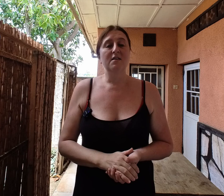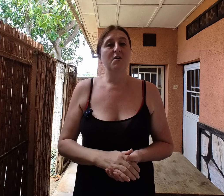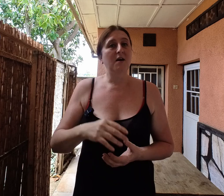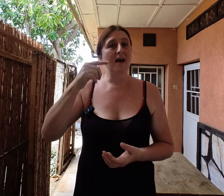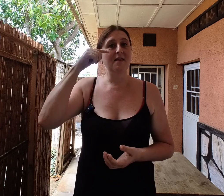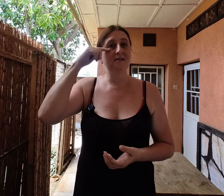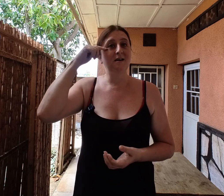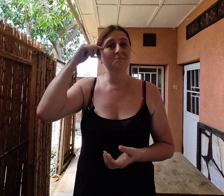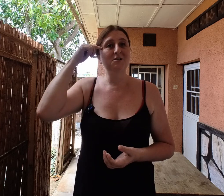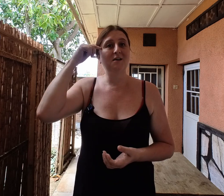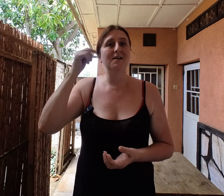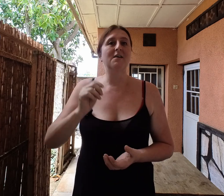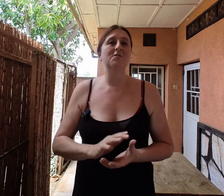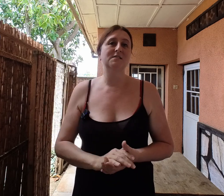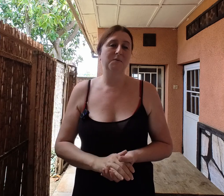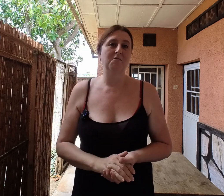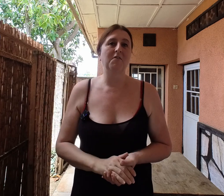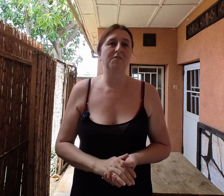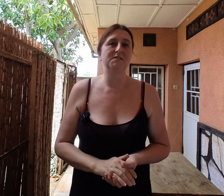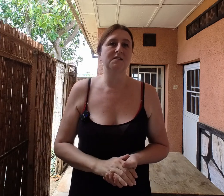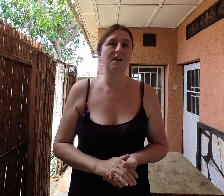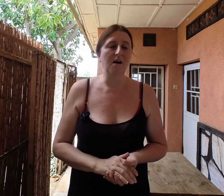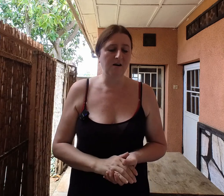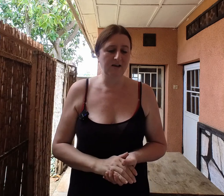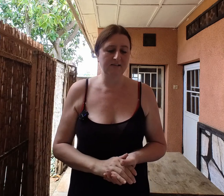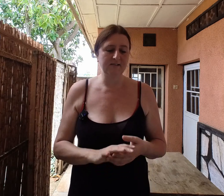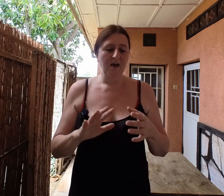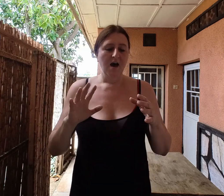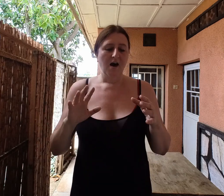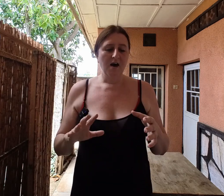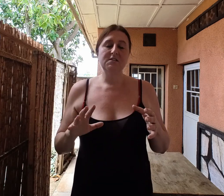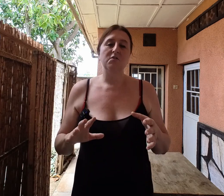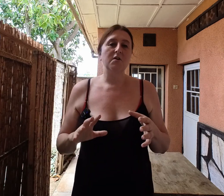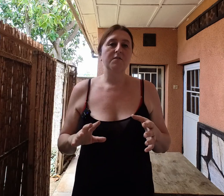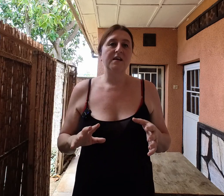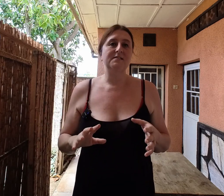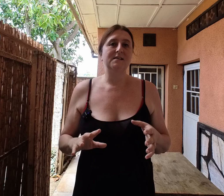in the UK, at the time. China used to be a reference to the eyes. I don't know if they